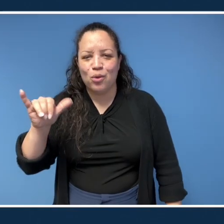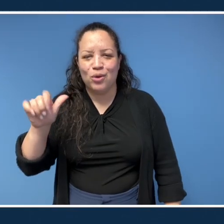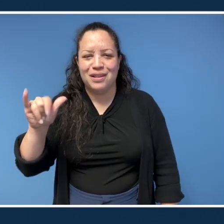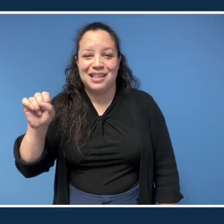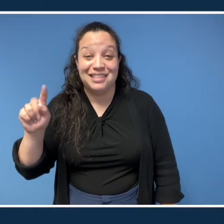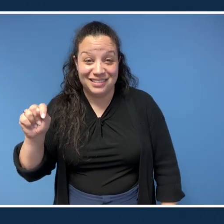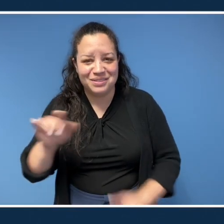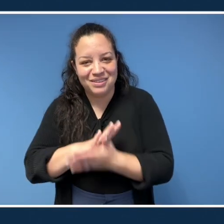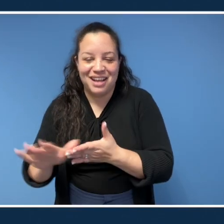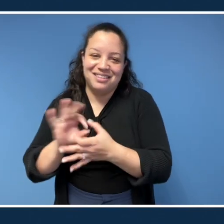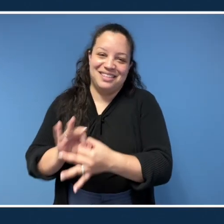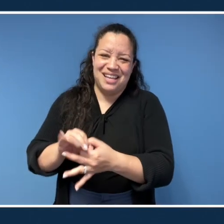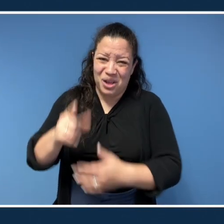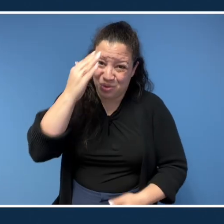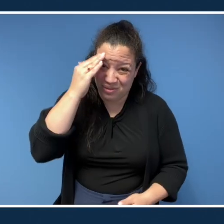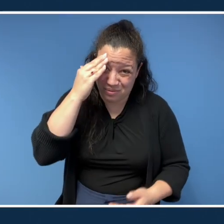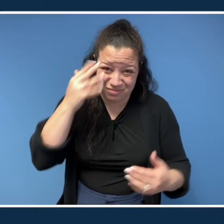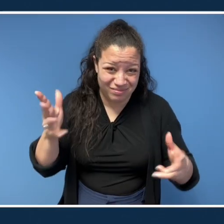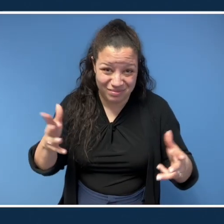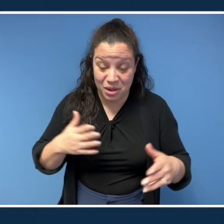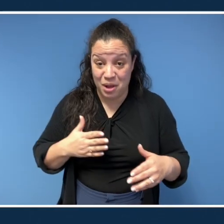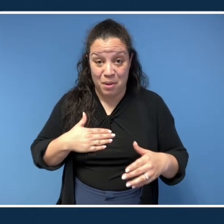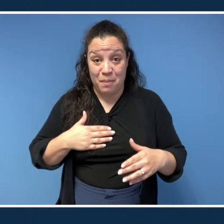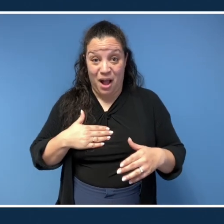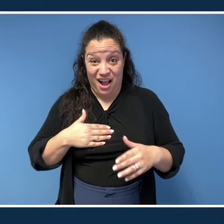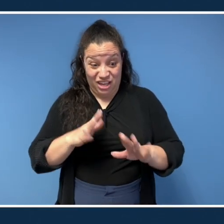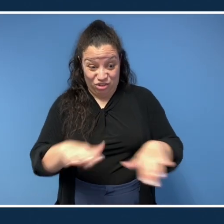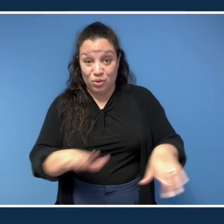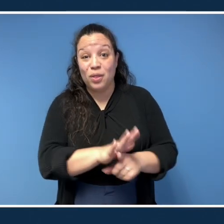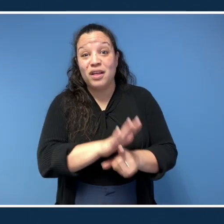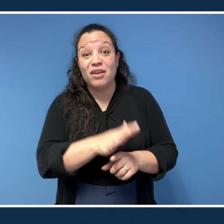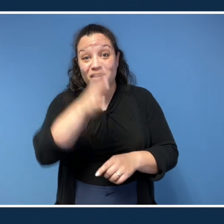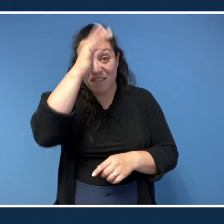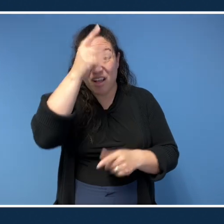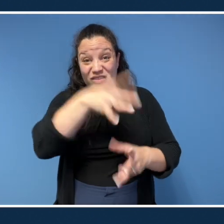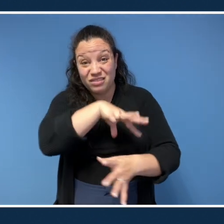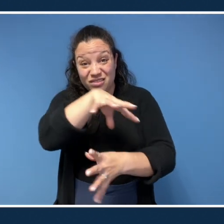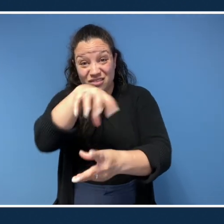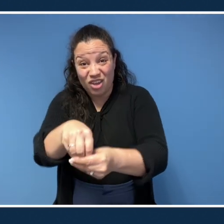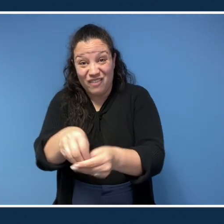well, you would know before our listeners, I tell people, my children's father attended a segregated school in Nova Scotia.